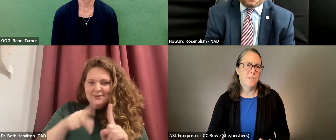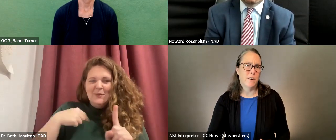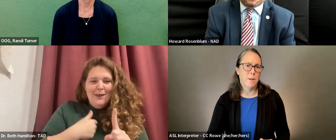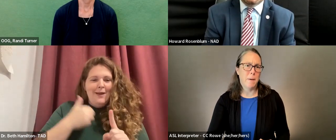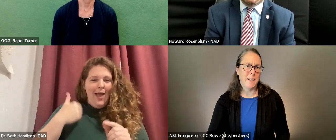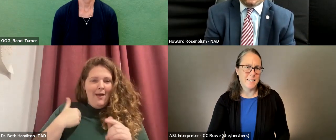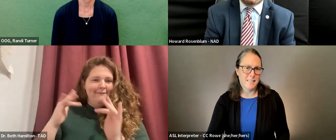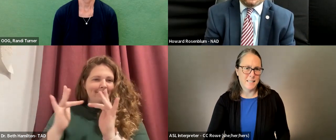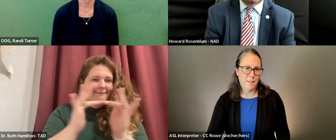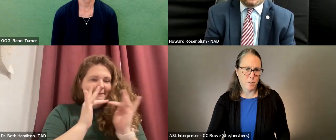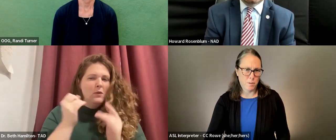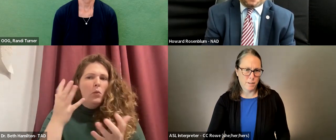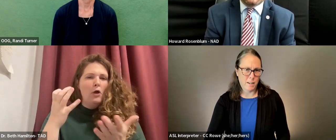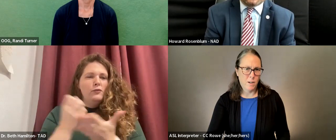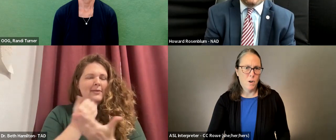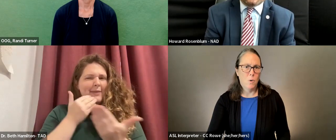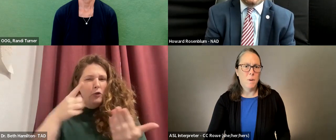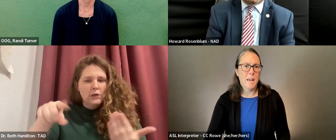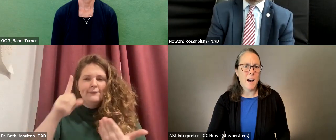the time to initiate or to